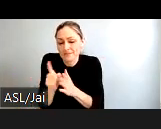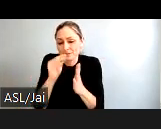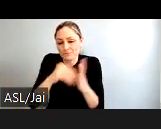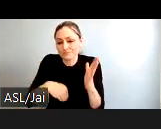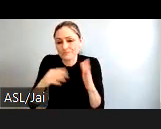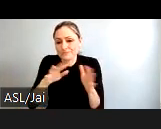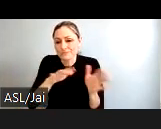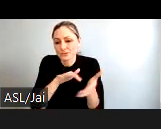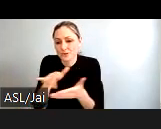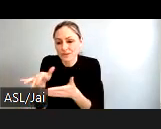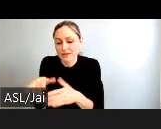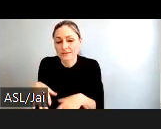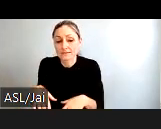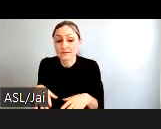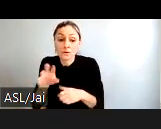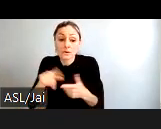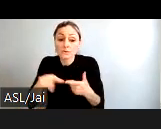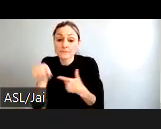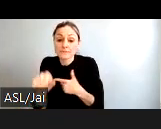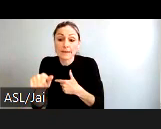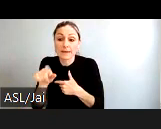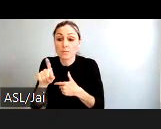You could pay the flat of of $100 which is the next line.